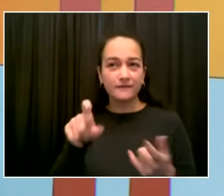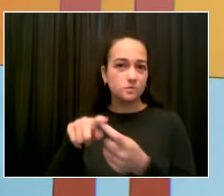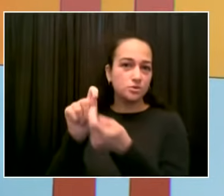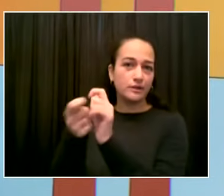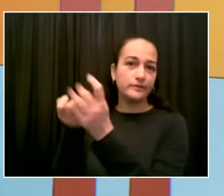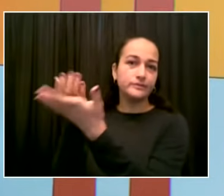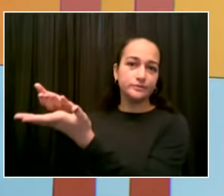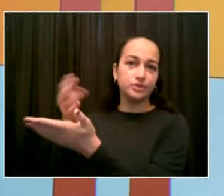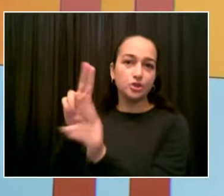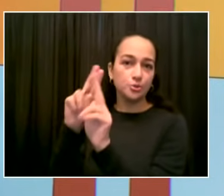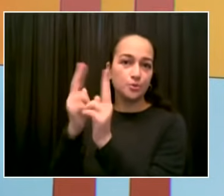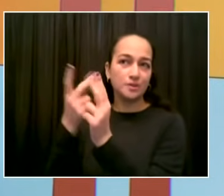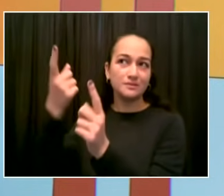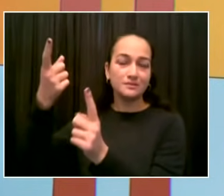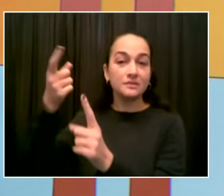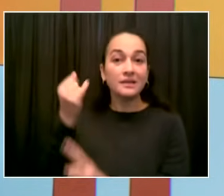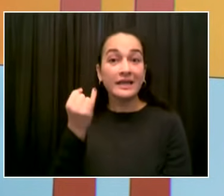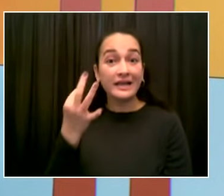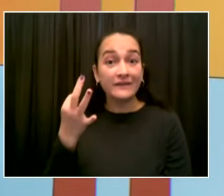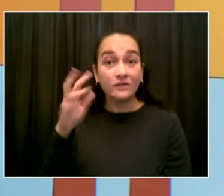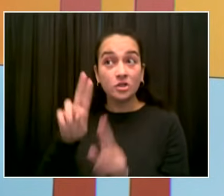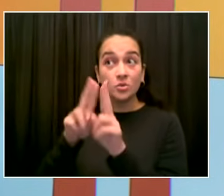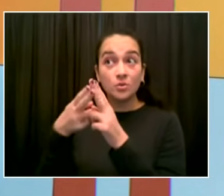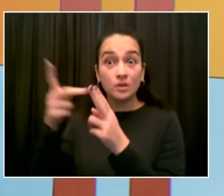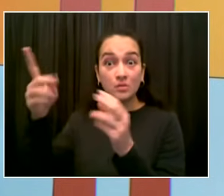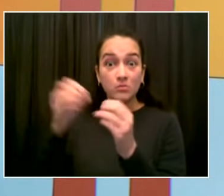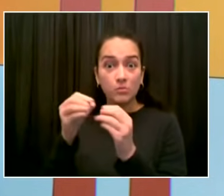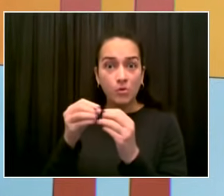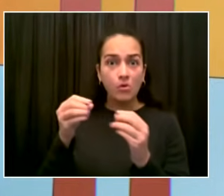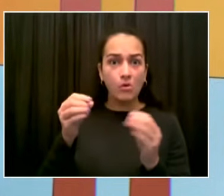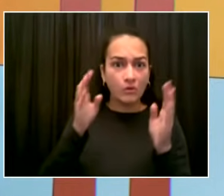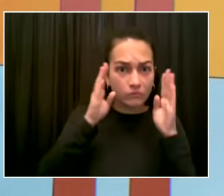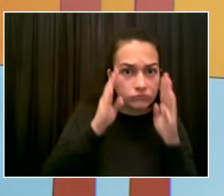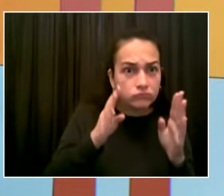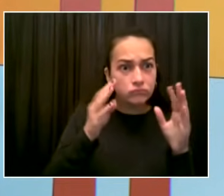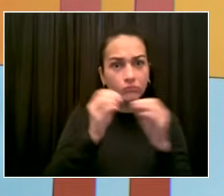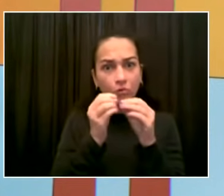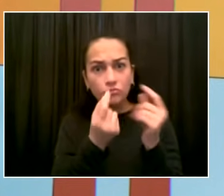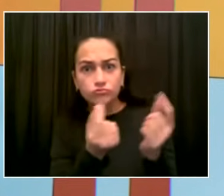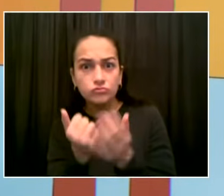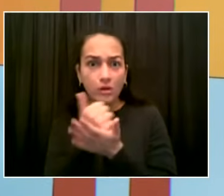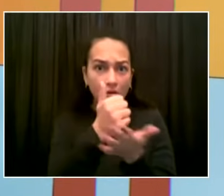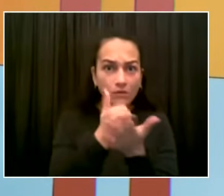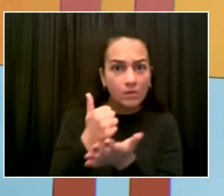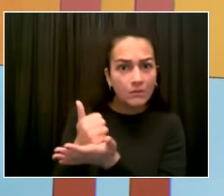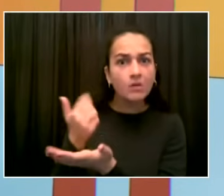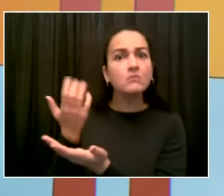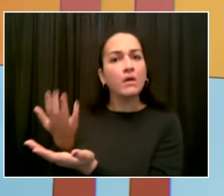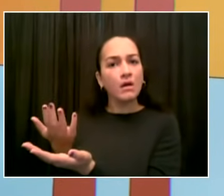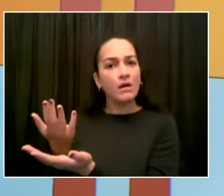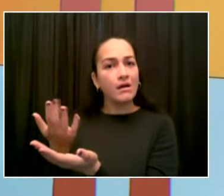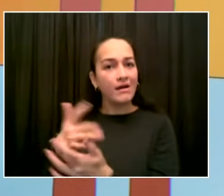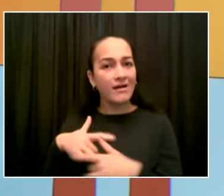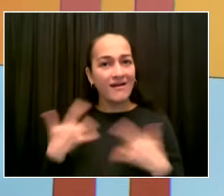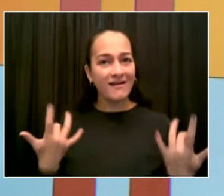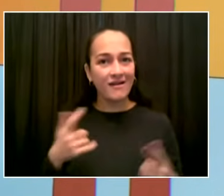LEGAL ACTION, ENGAGING IN, CAUSING, INSTIGATING, OR CONDONING MASS ABSENTEEISM, STOPPAGE OR WORK, OR SLOW DOWN,